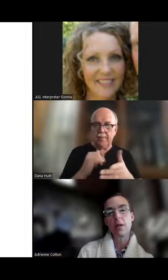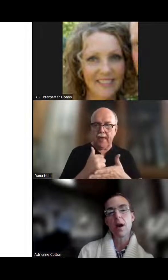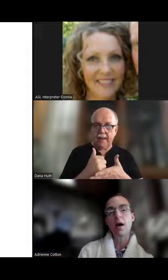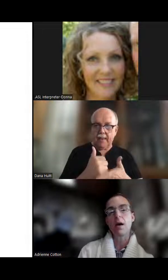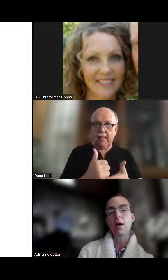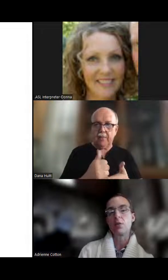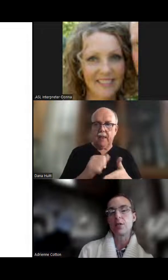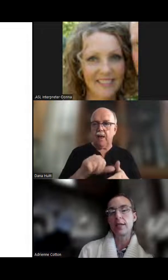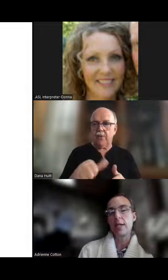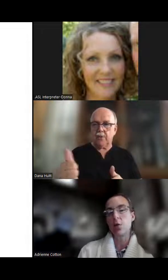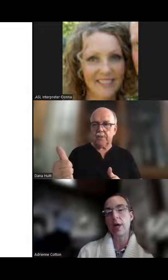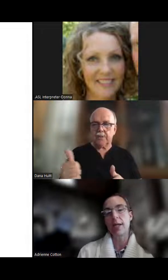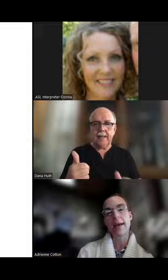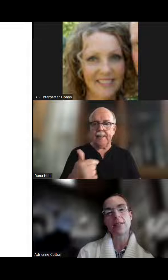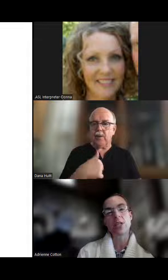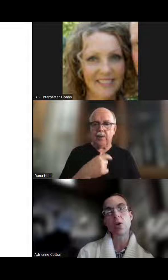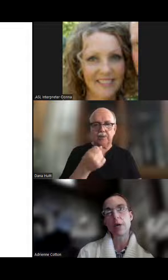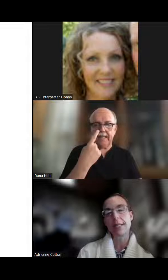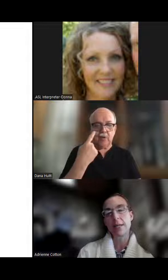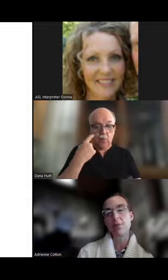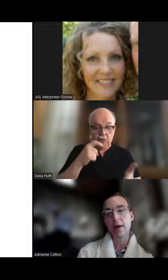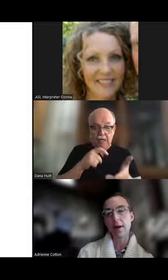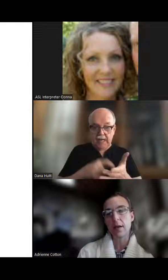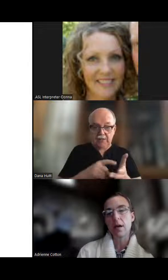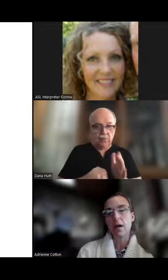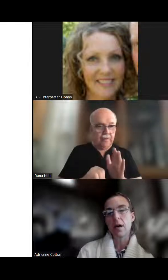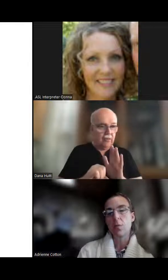worked as a private pay caregiver for a